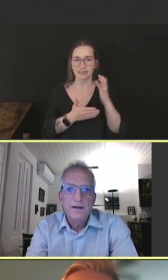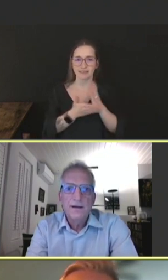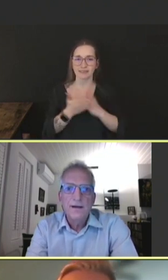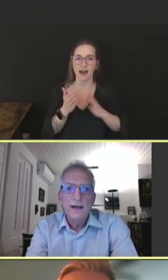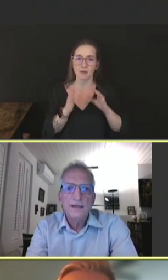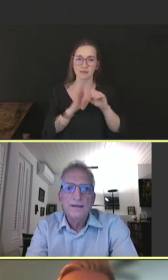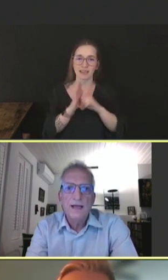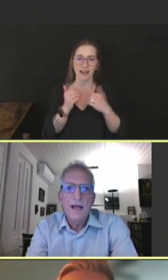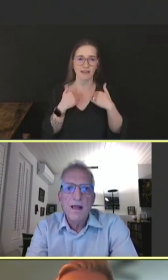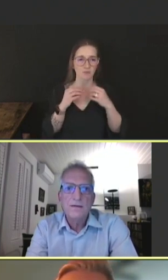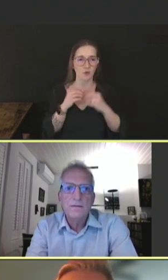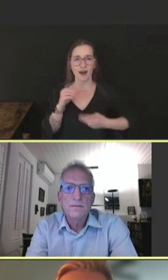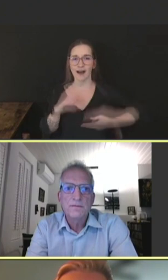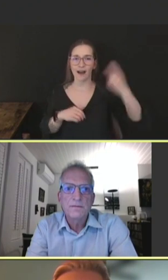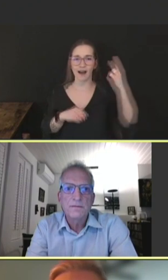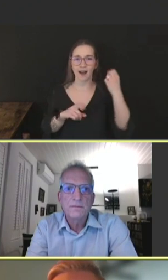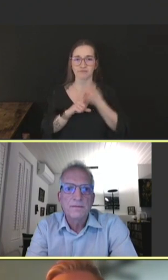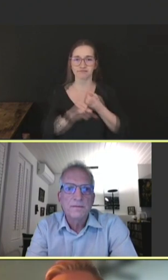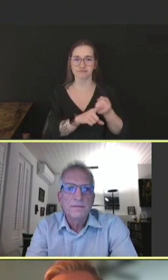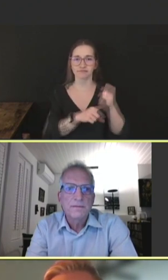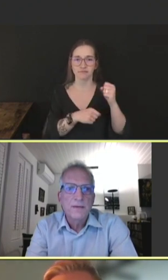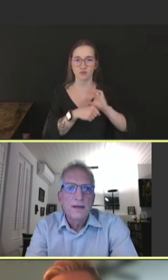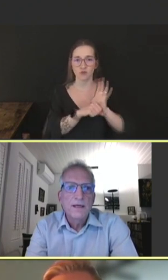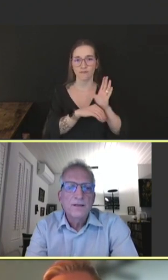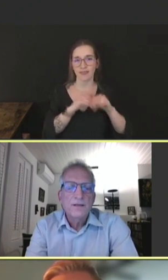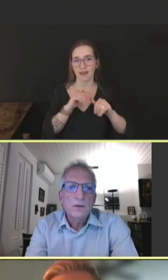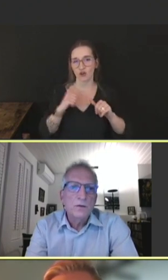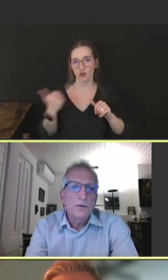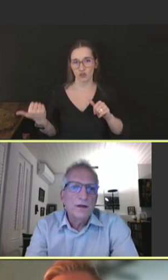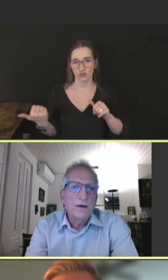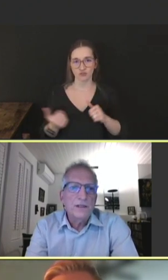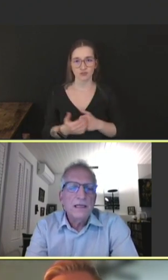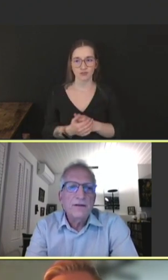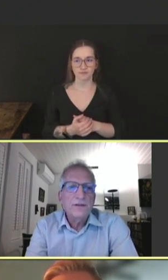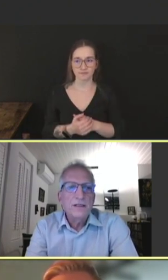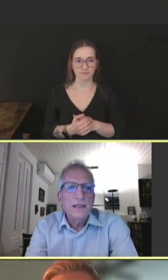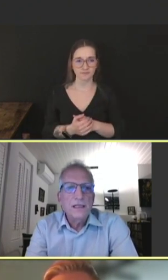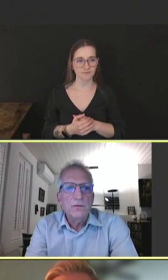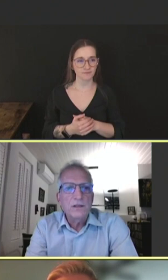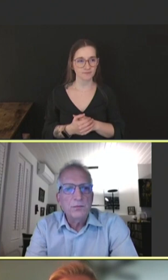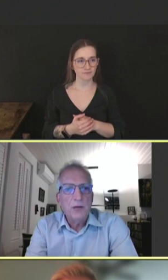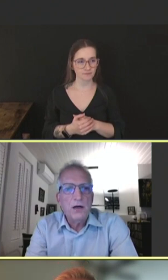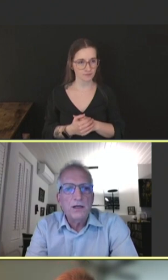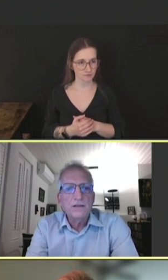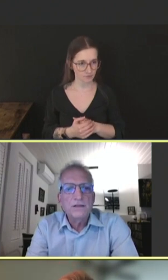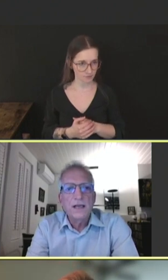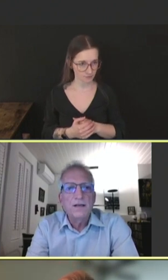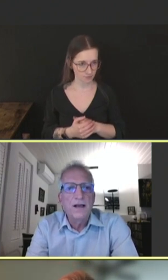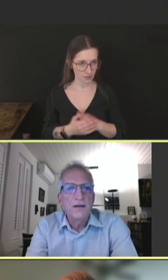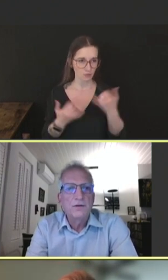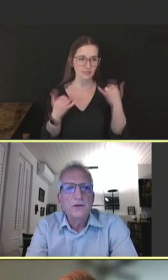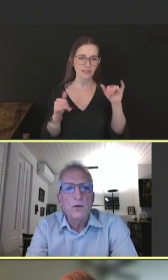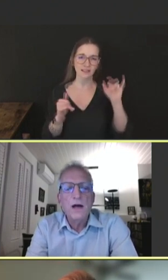Next. So, you know, we still have to deal with sparse and, you know,